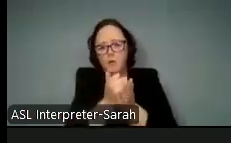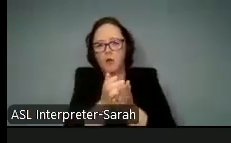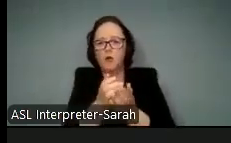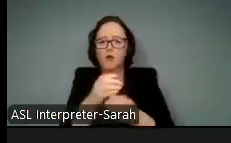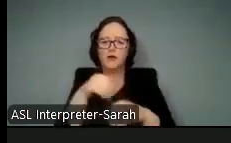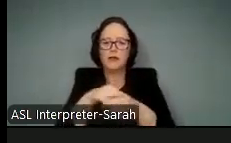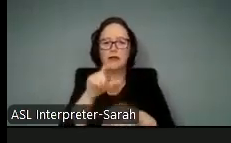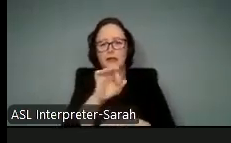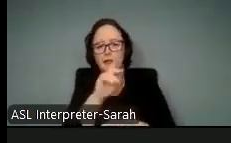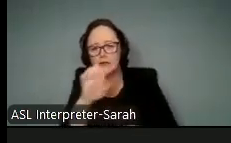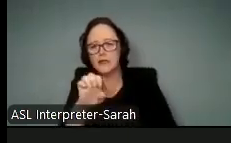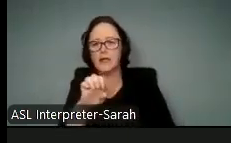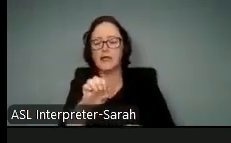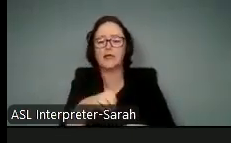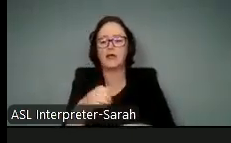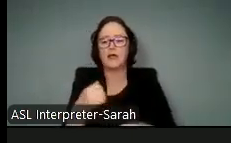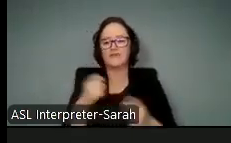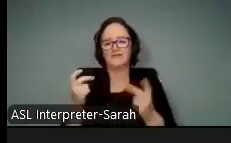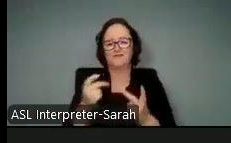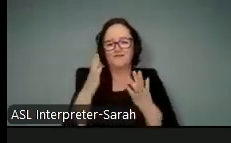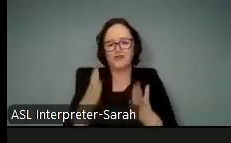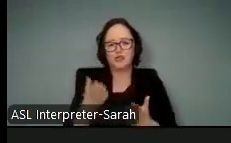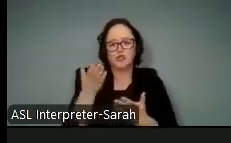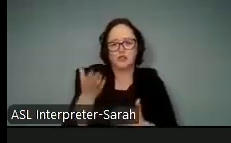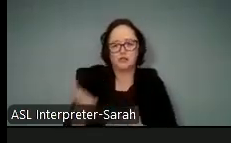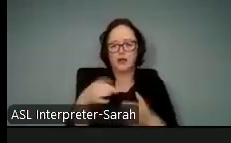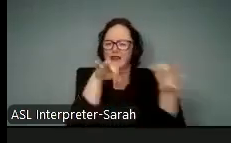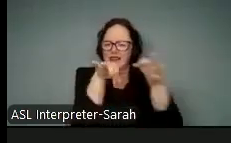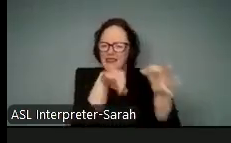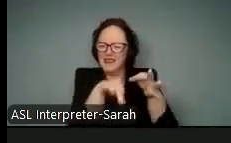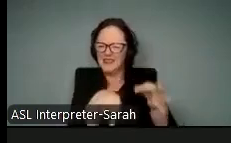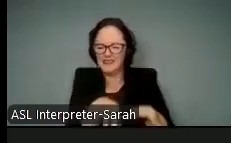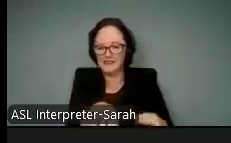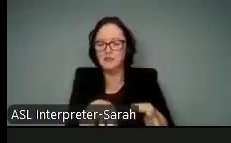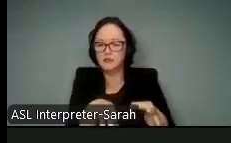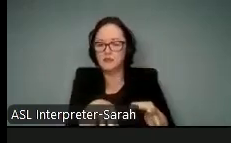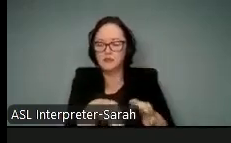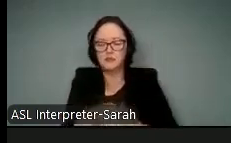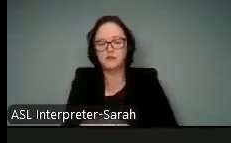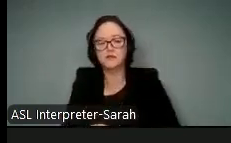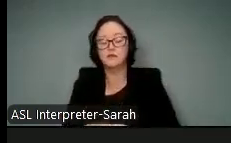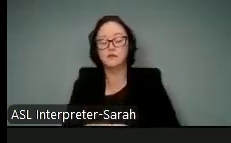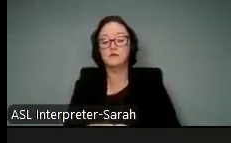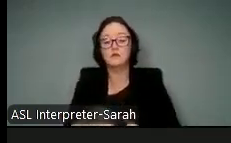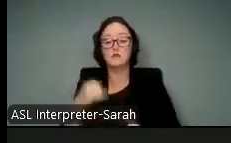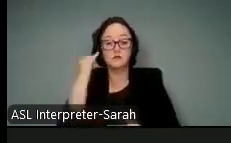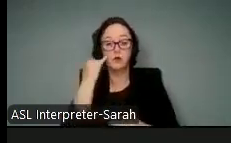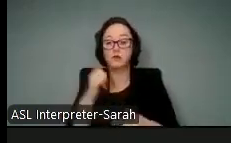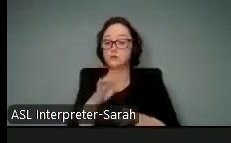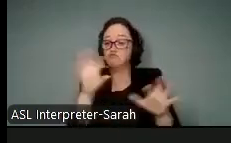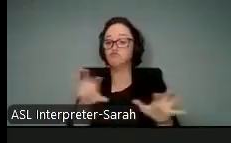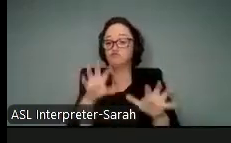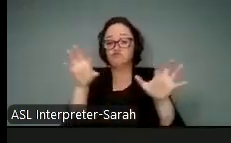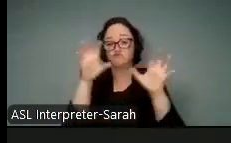that way we know what's in the image, what things are going to be talked about, all that sort of stuff. If it's decorative and it doesn't... you think it's just a pretty picture